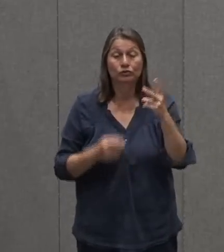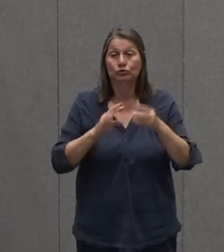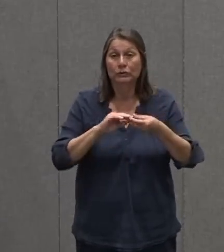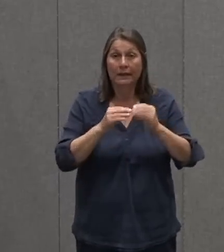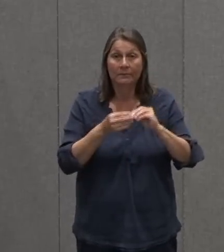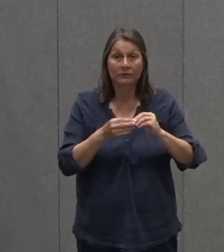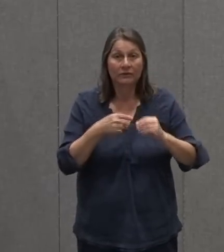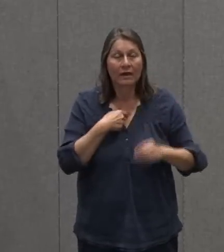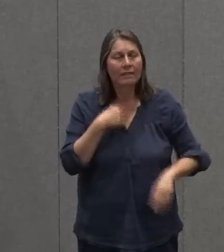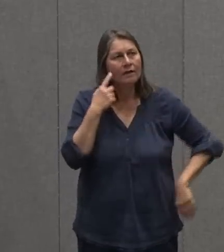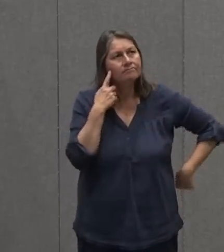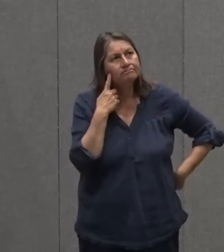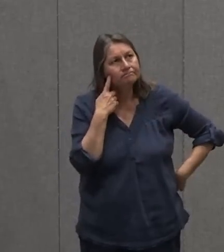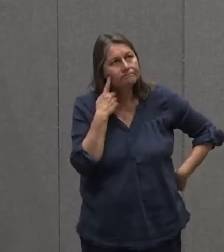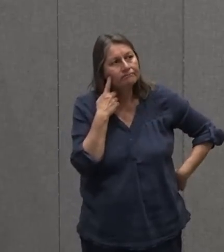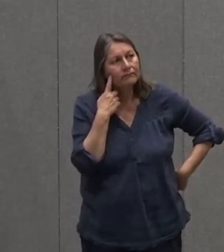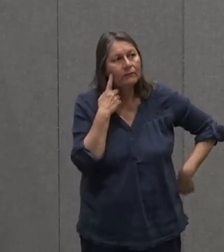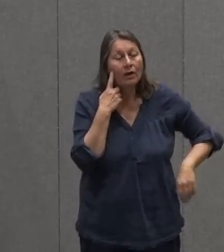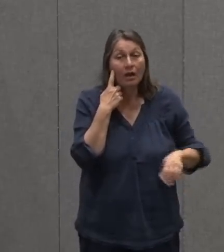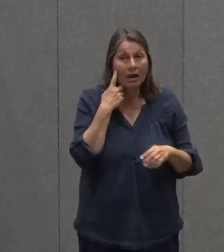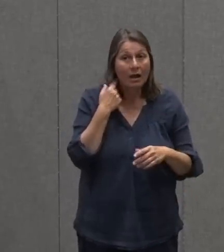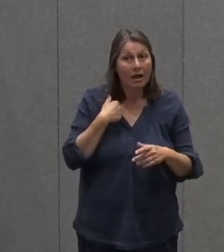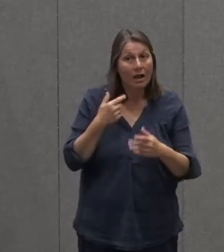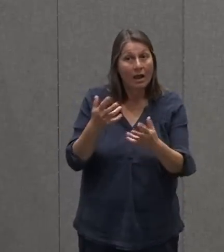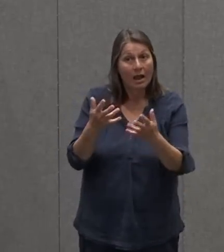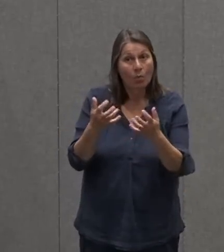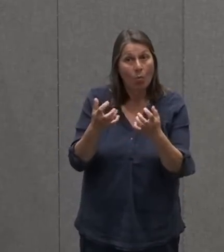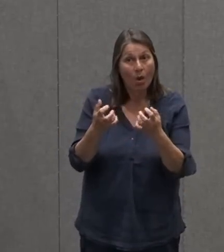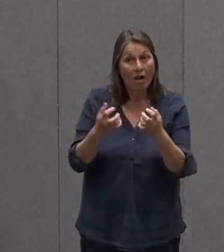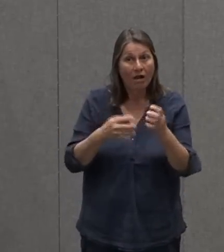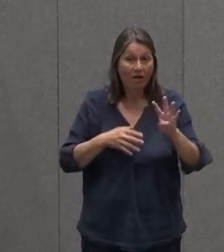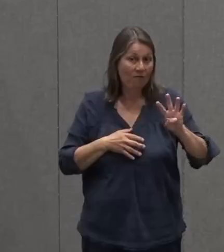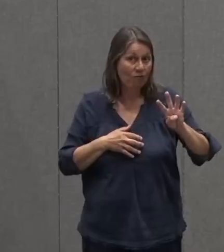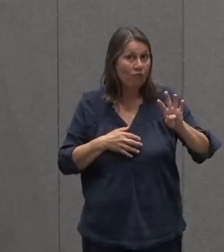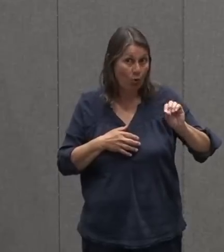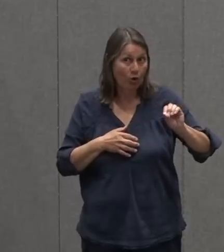I thought, okay because I do wanna have that 40 over here